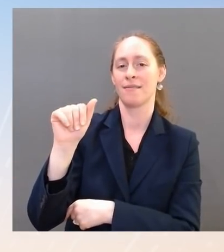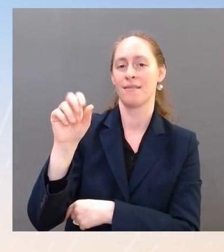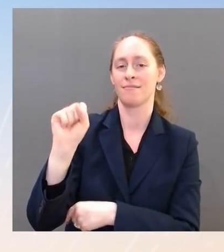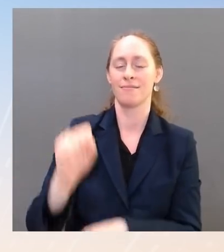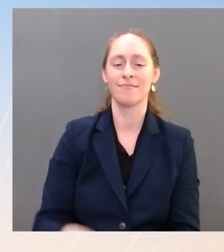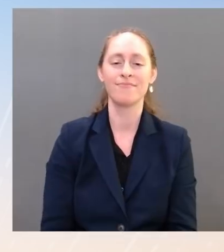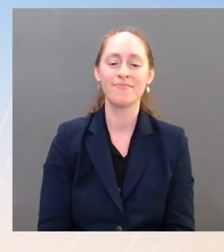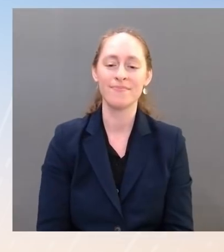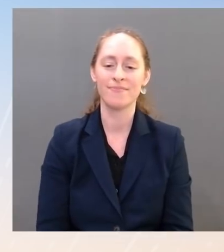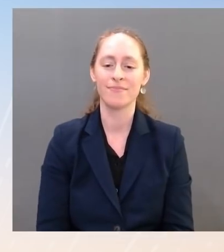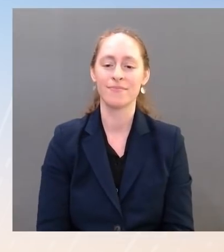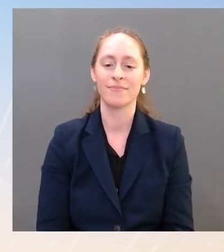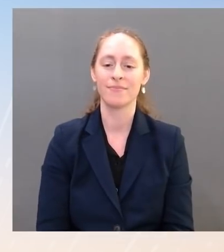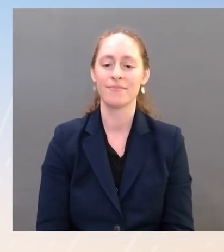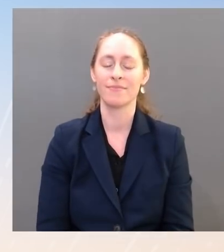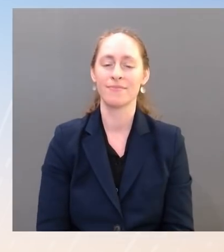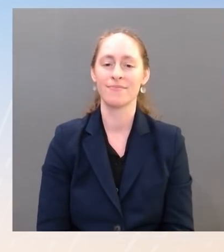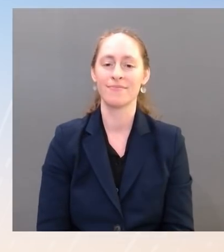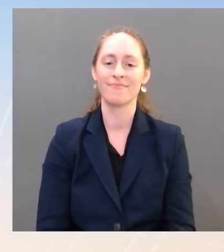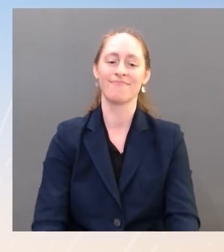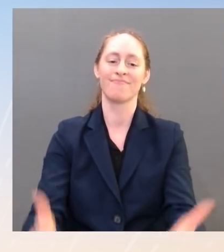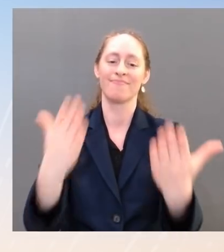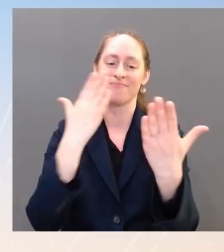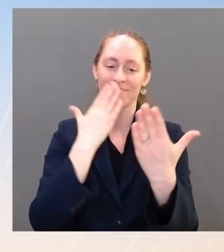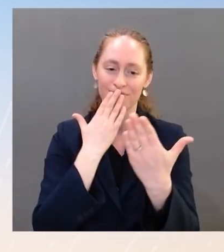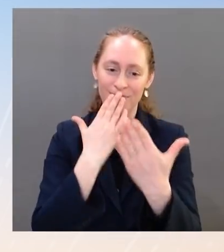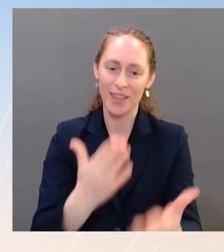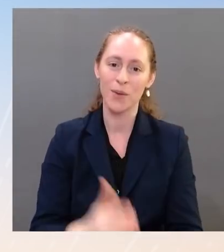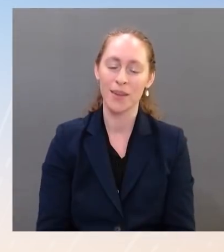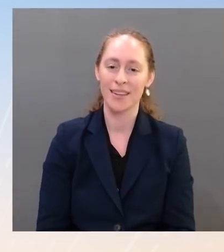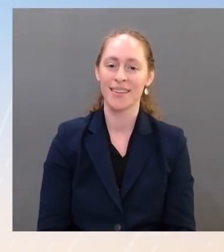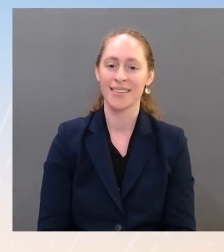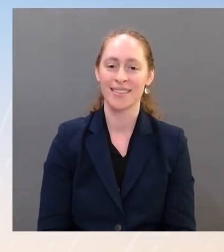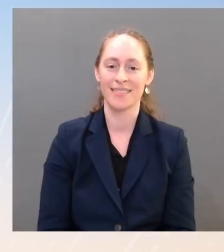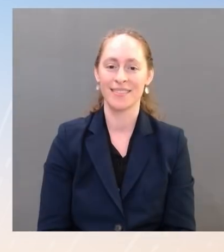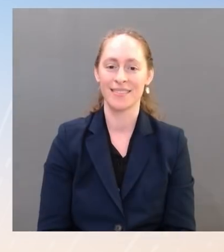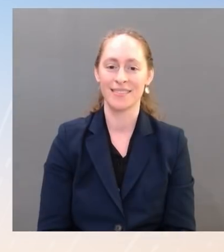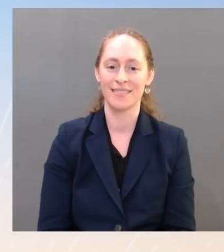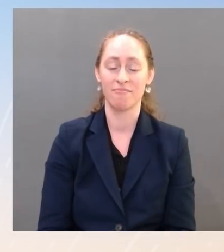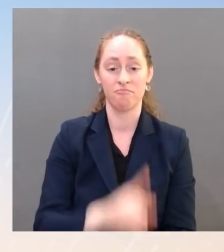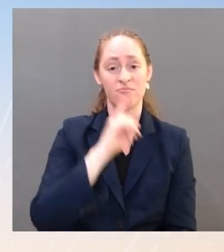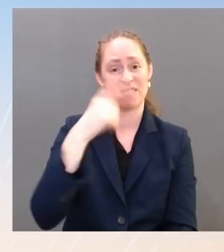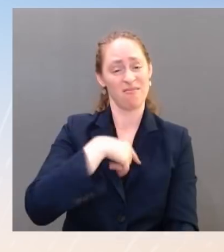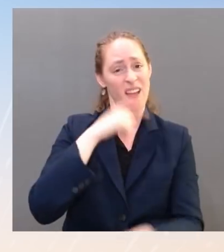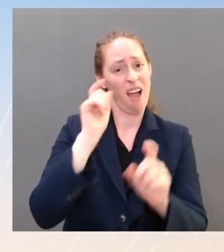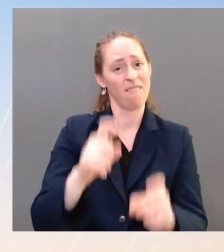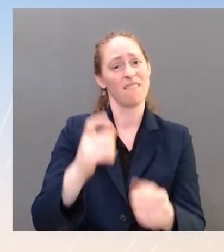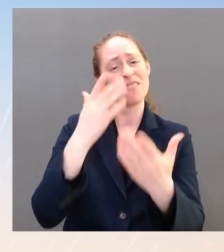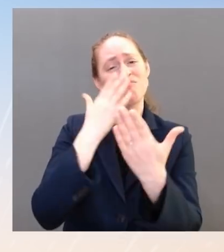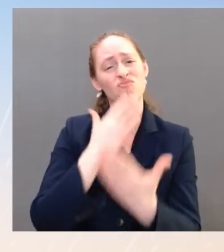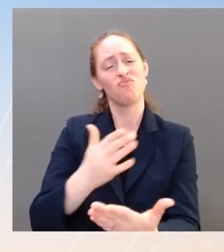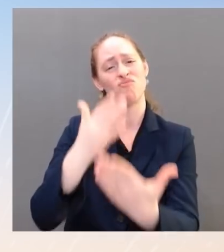for really just exceptionally leading the interagency effort on behalf of the Biden-Harris administration.